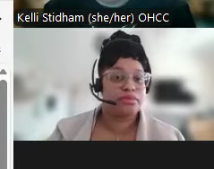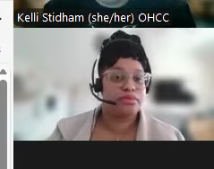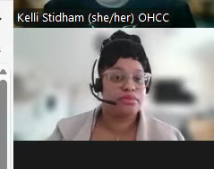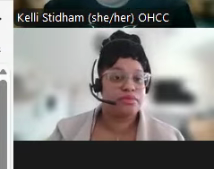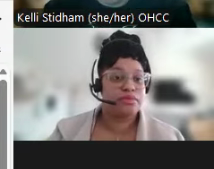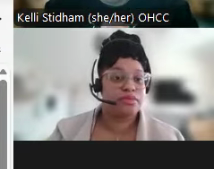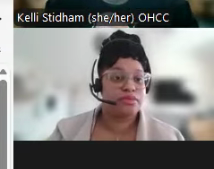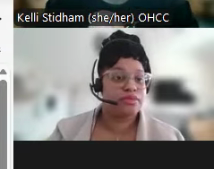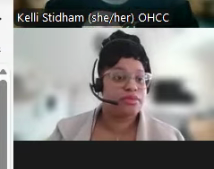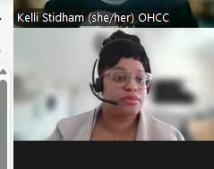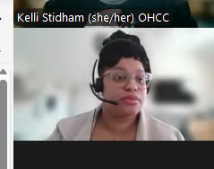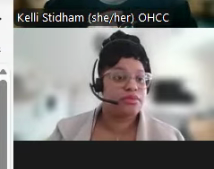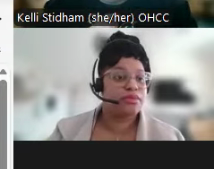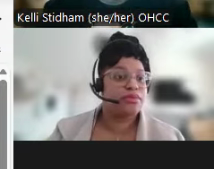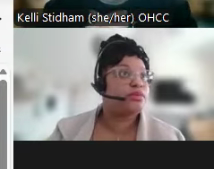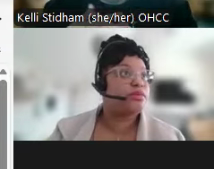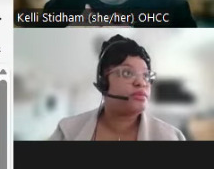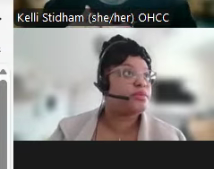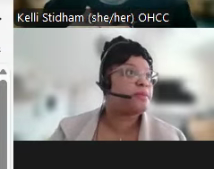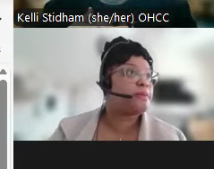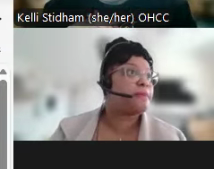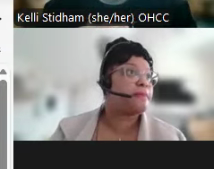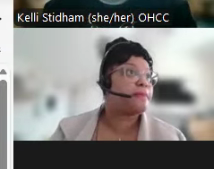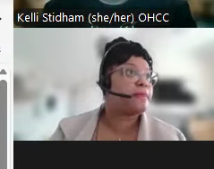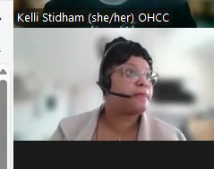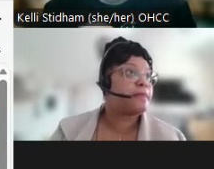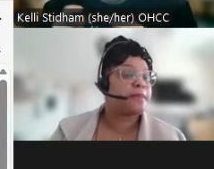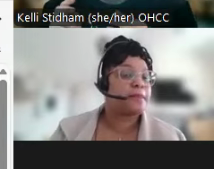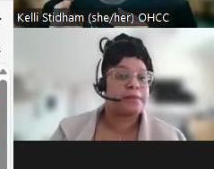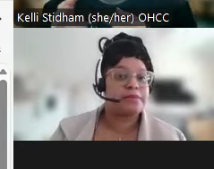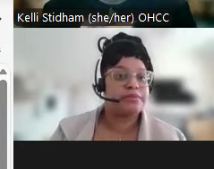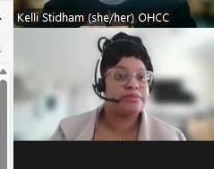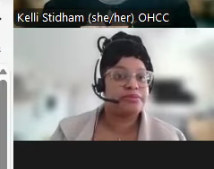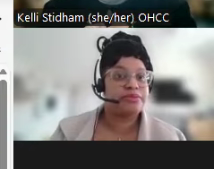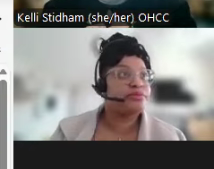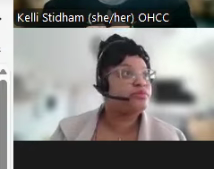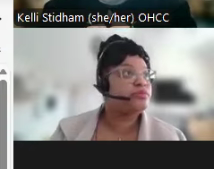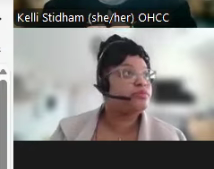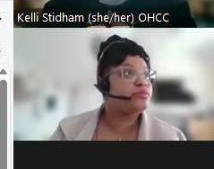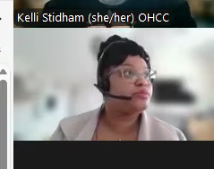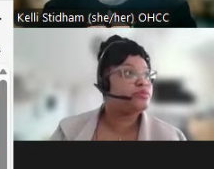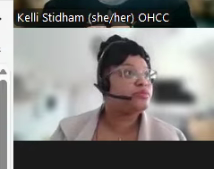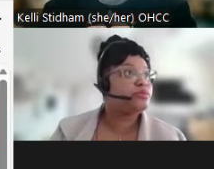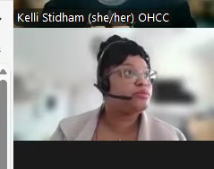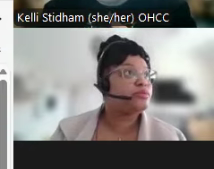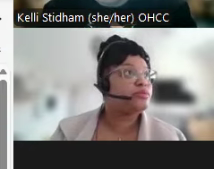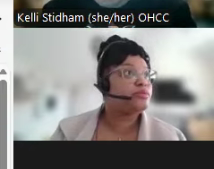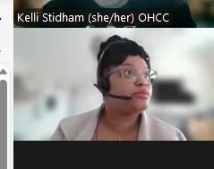register for that, you can contact us